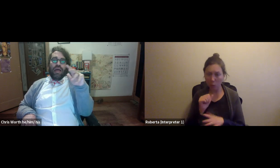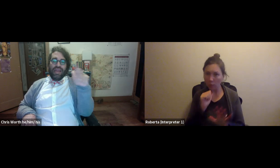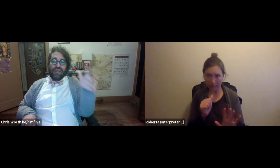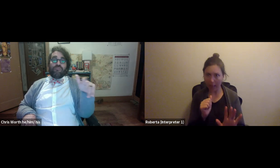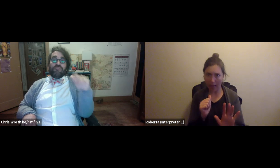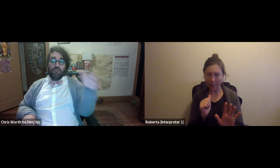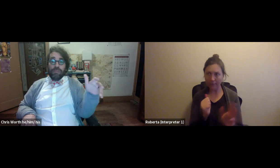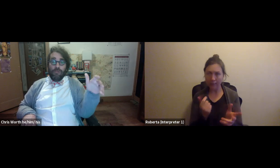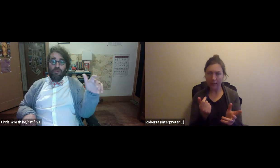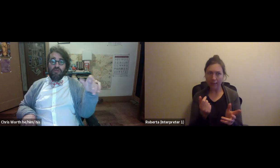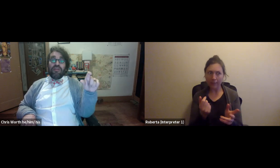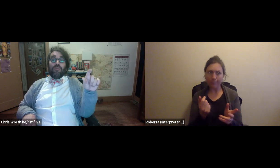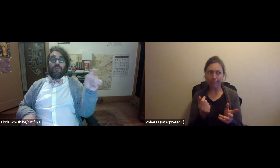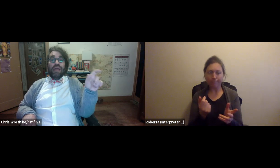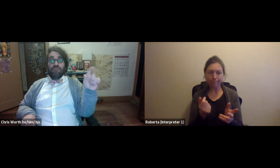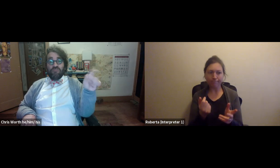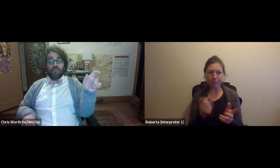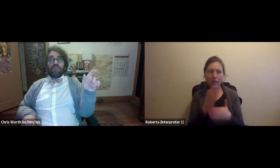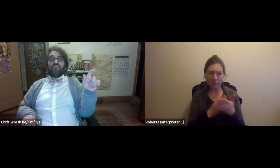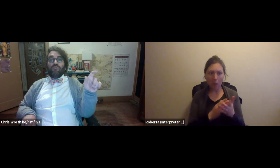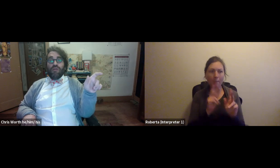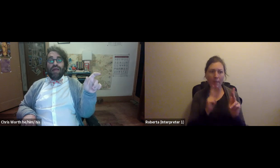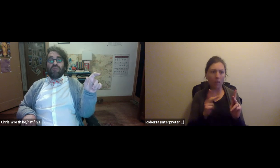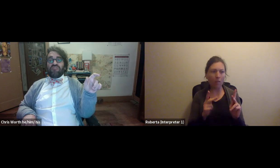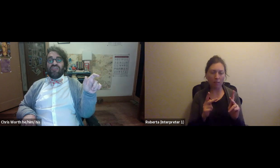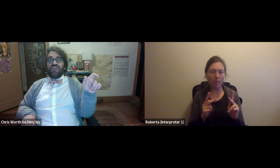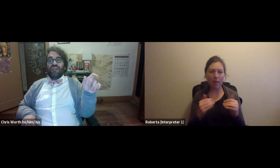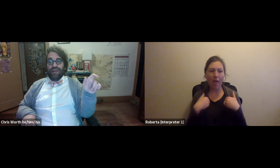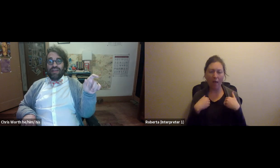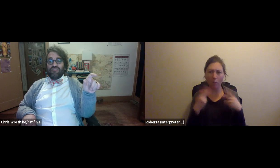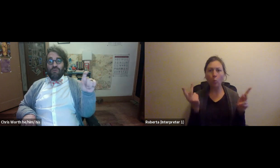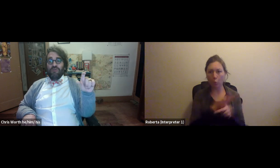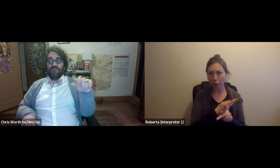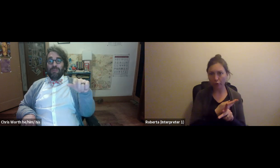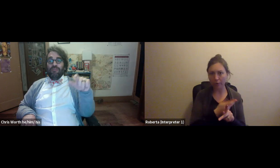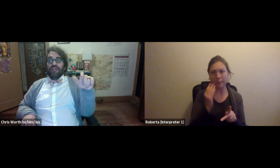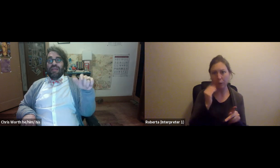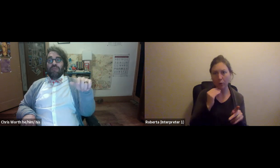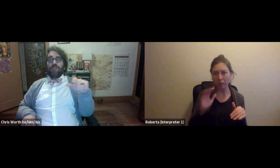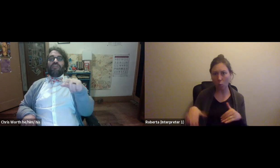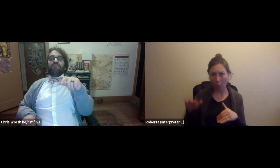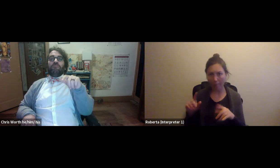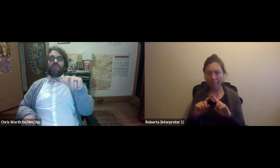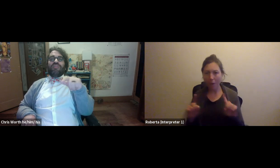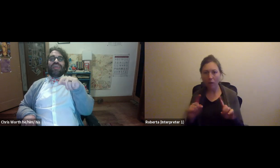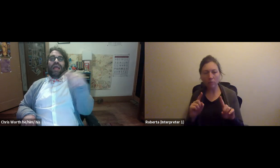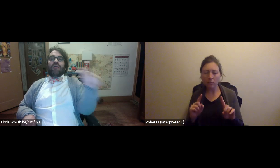it is for some people, but I was very much warehoused, so people didn't really think I could